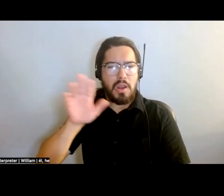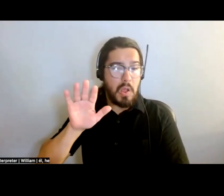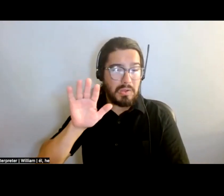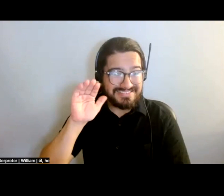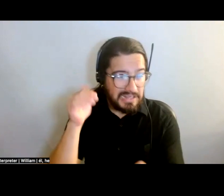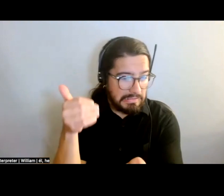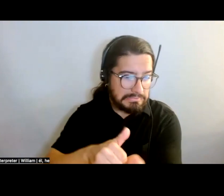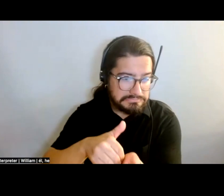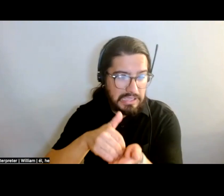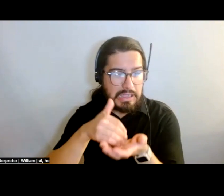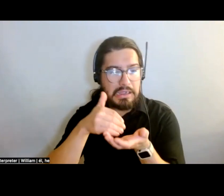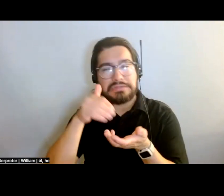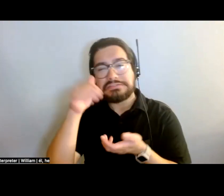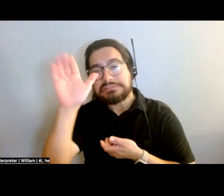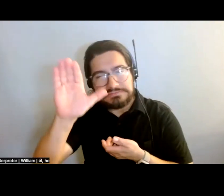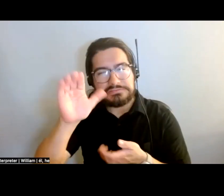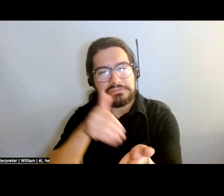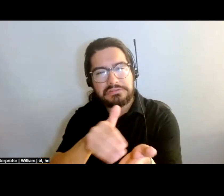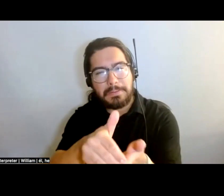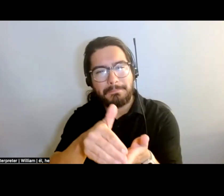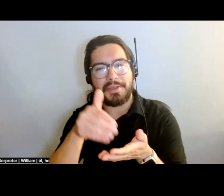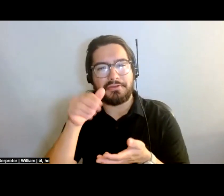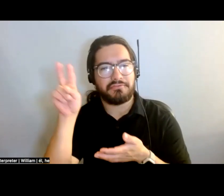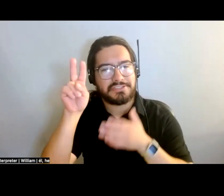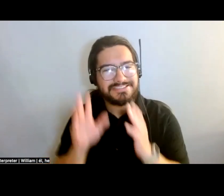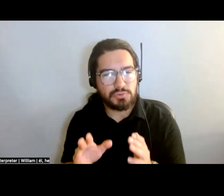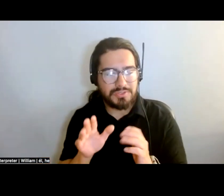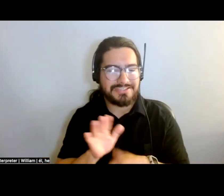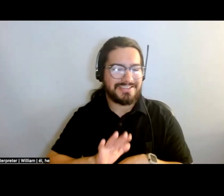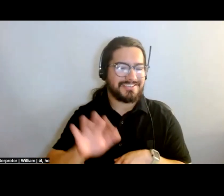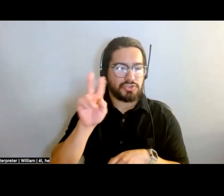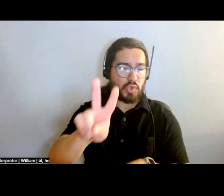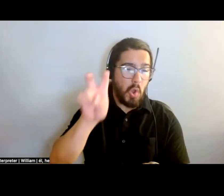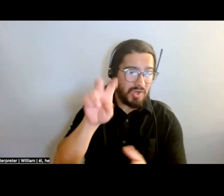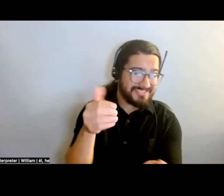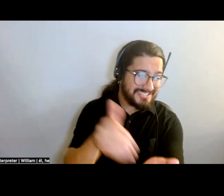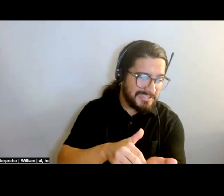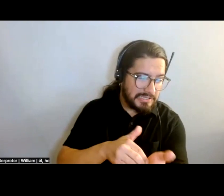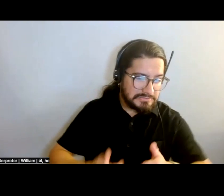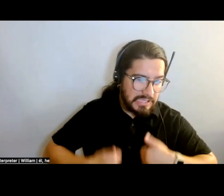were maybe…a couple 100, like 200,000 or something like that in Chile. I don't know the exact number.